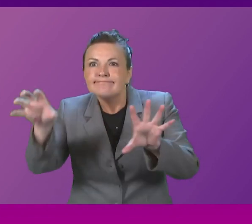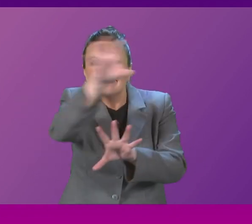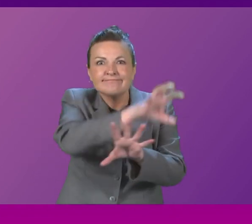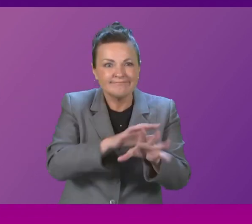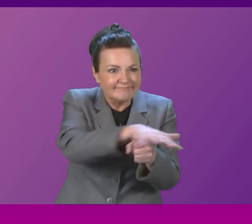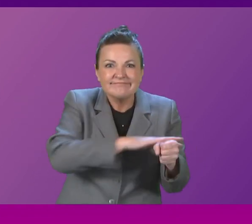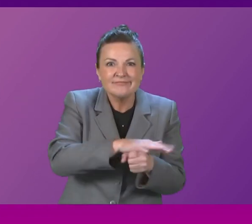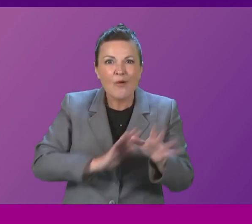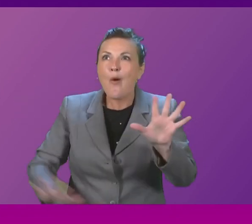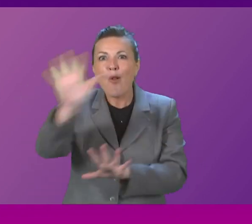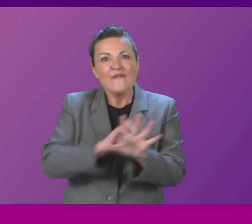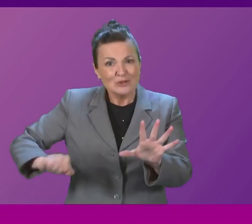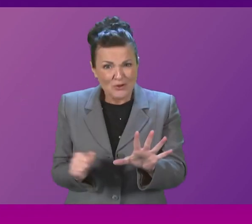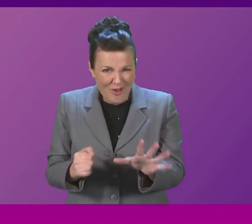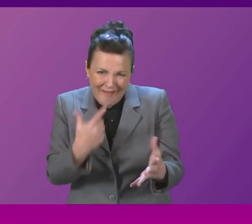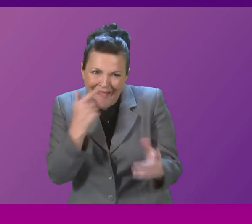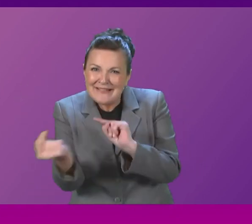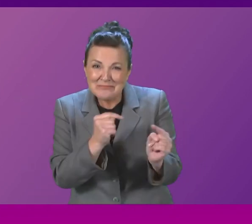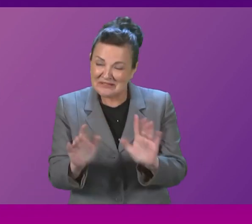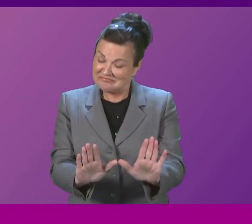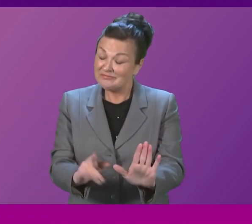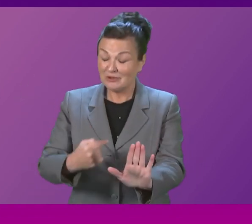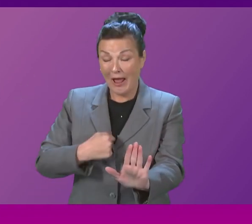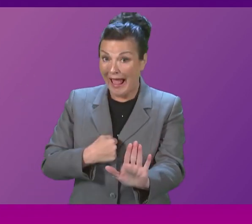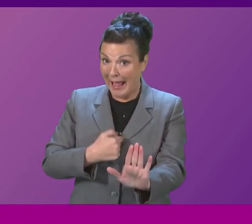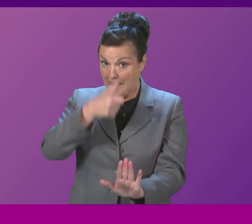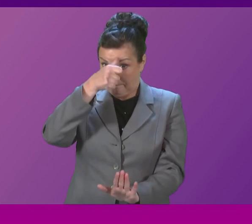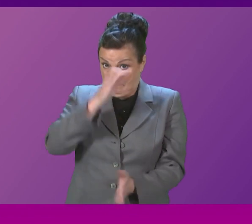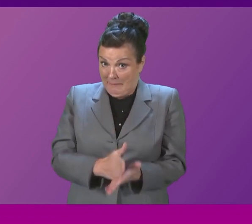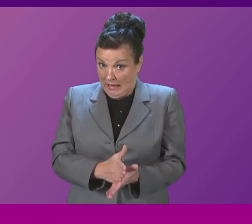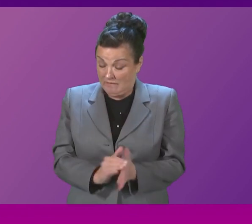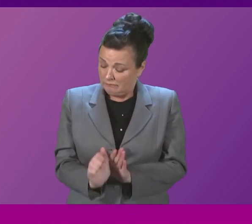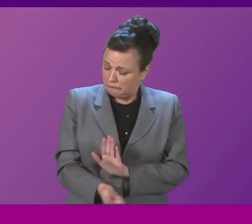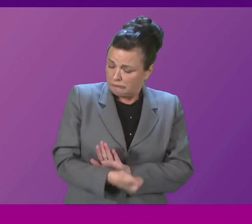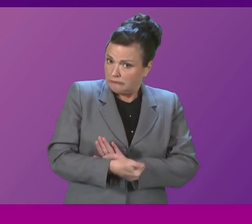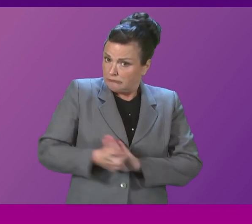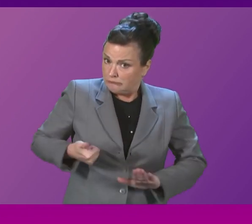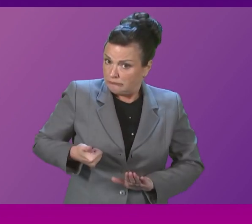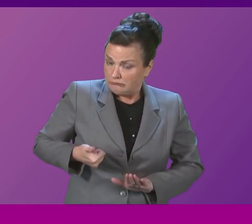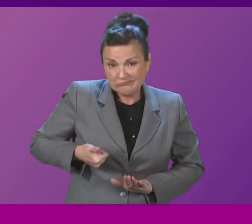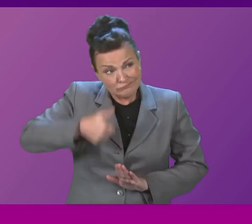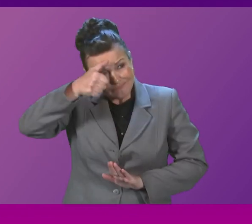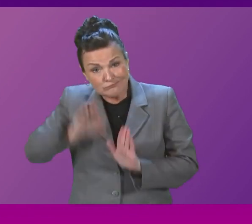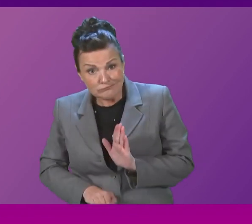I believe that the expertise and the skills of our shipbuilders on the River Clyde are